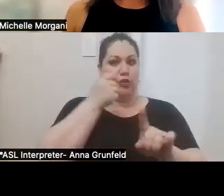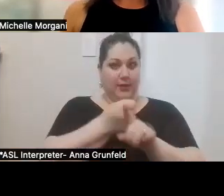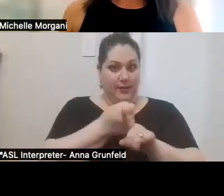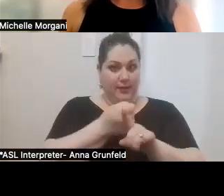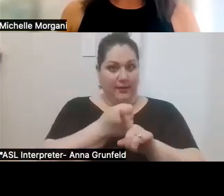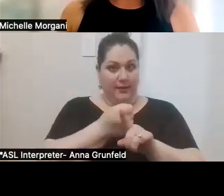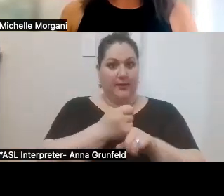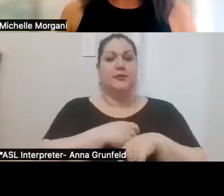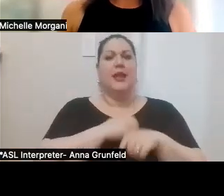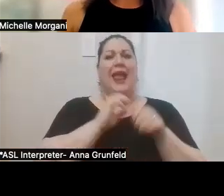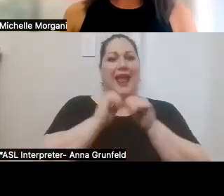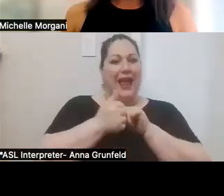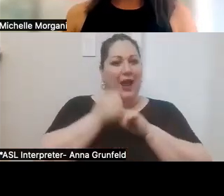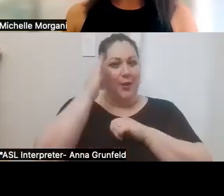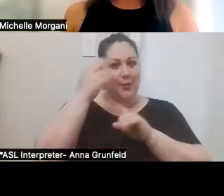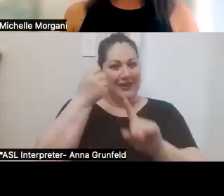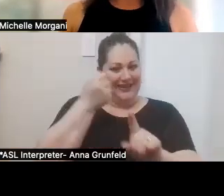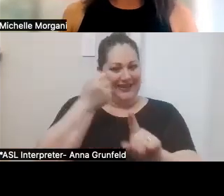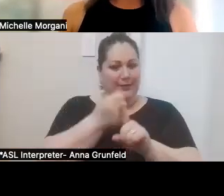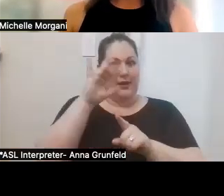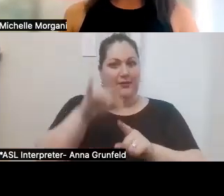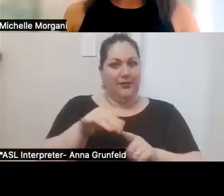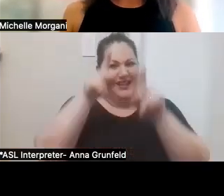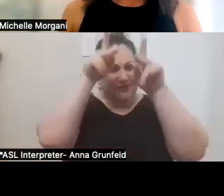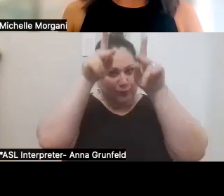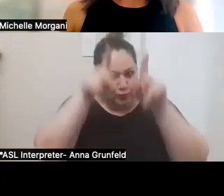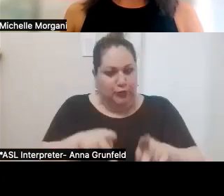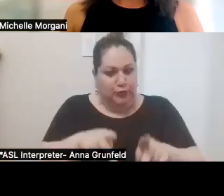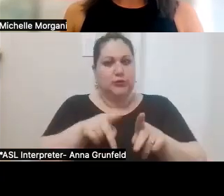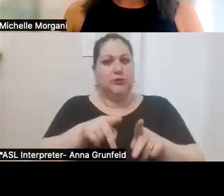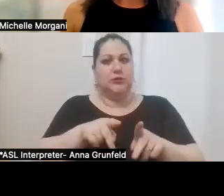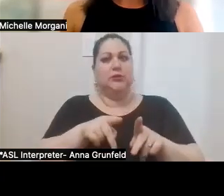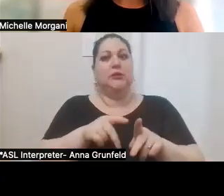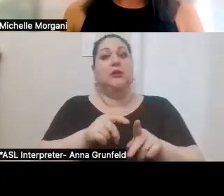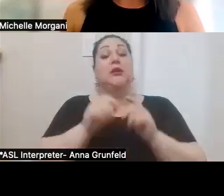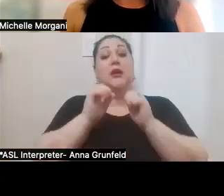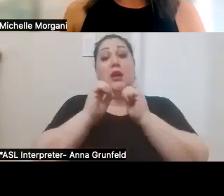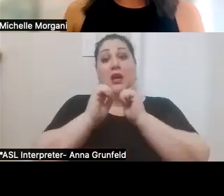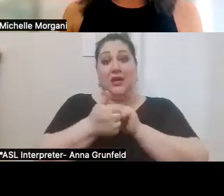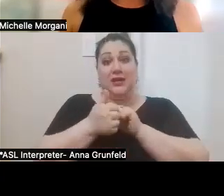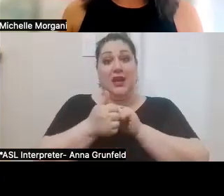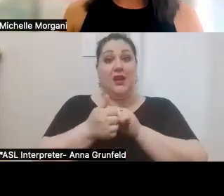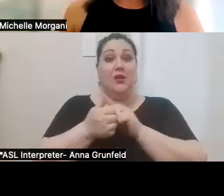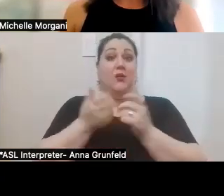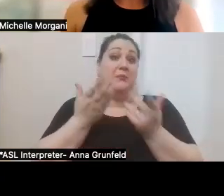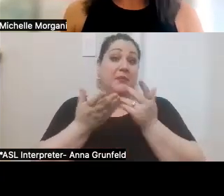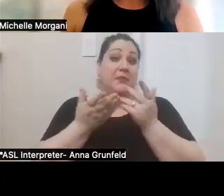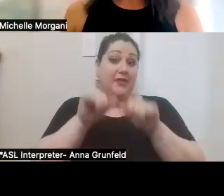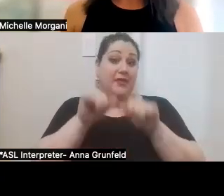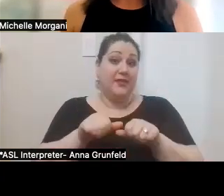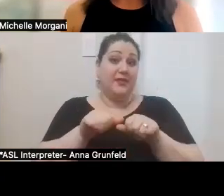will it impact that particular individual and how will that likely carry over into their education.